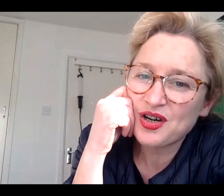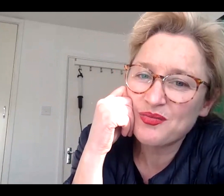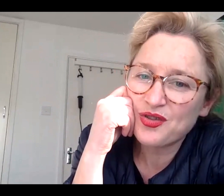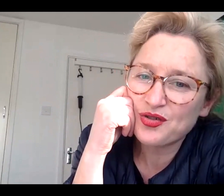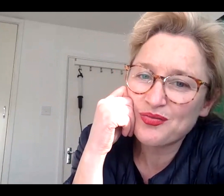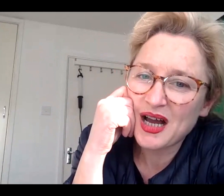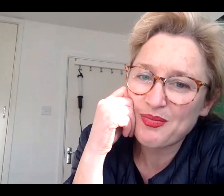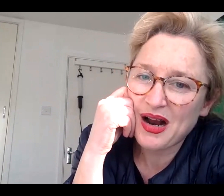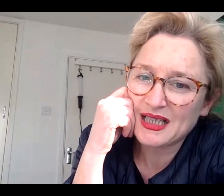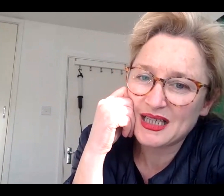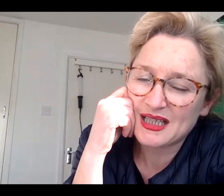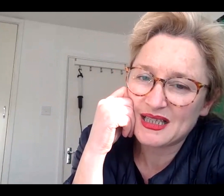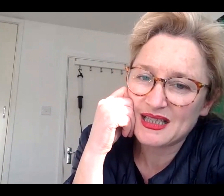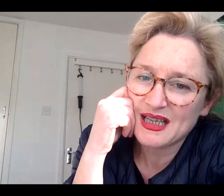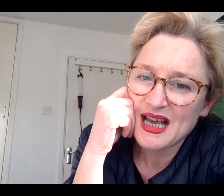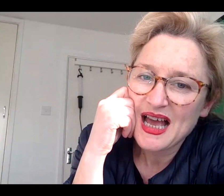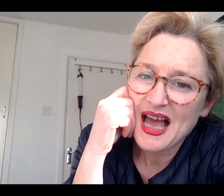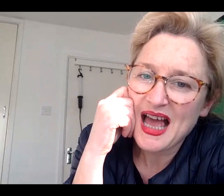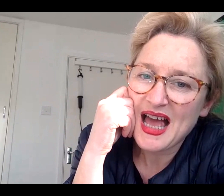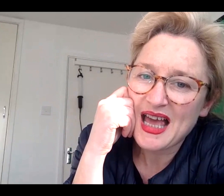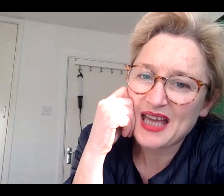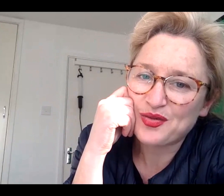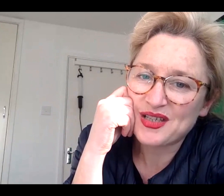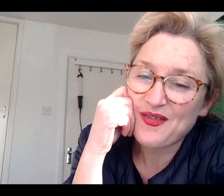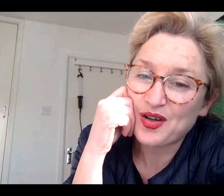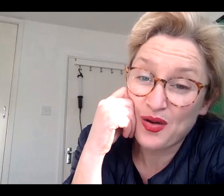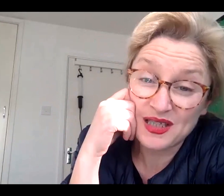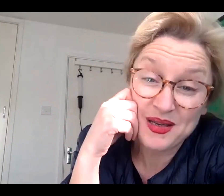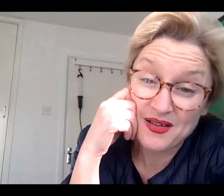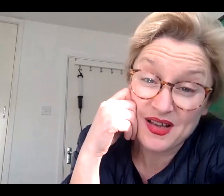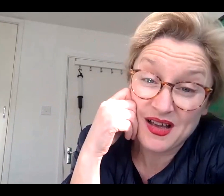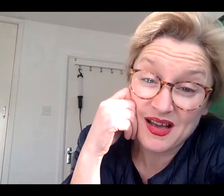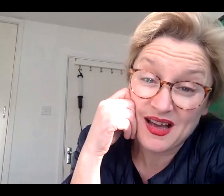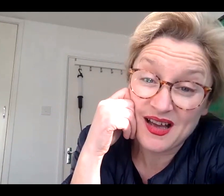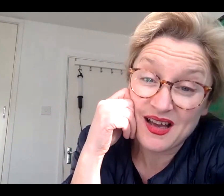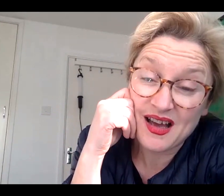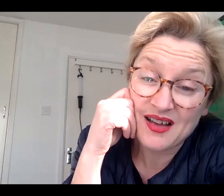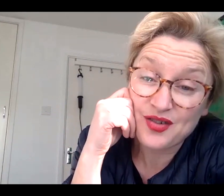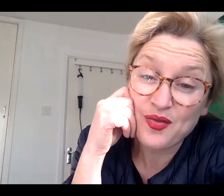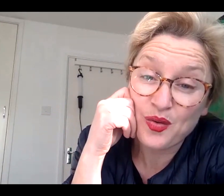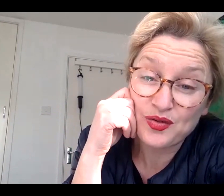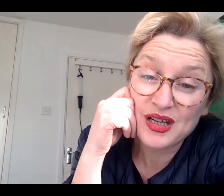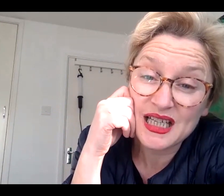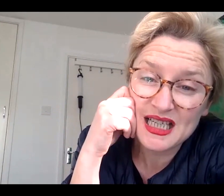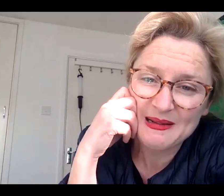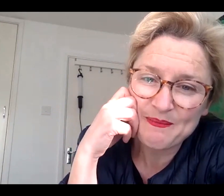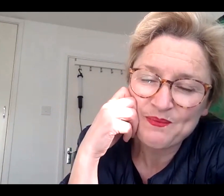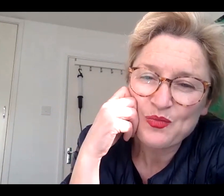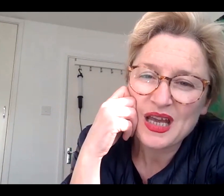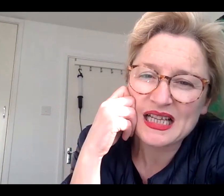to come through my practice, it was never going to be a a straightforward reading. And